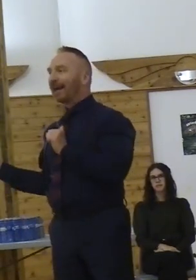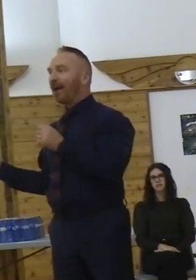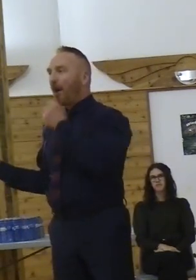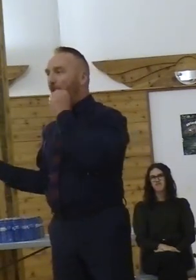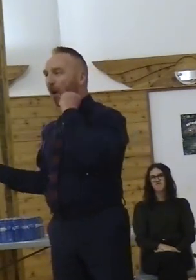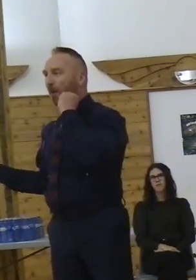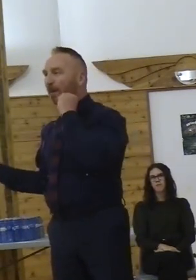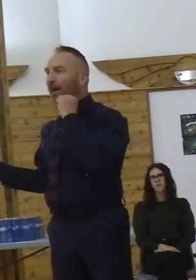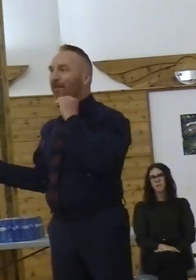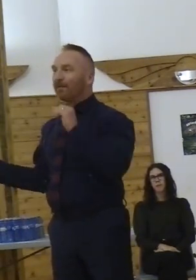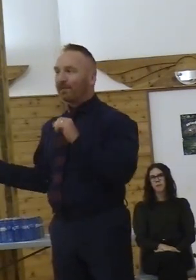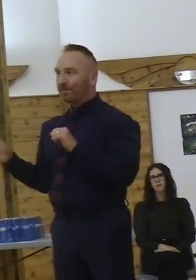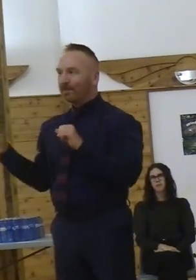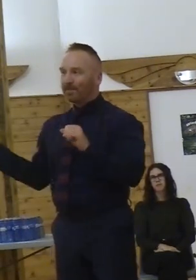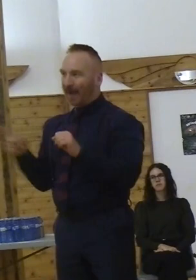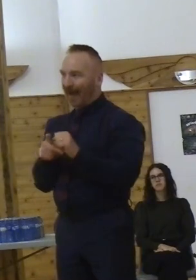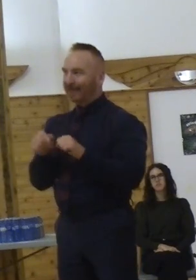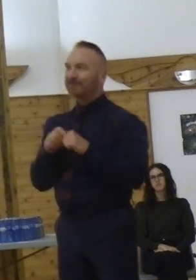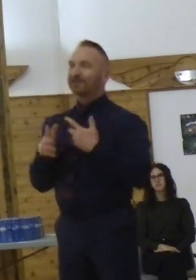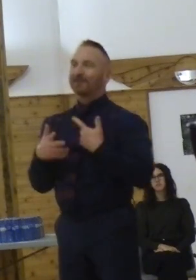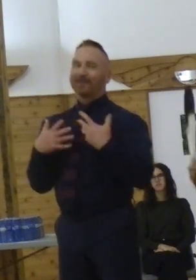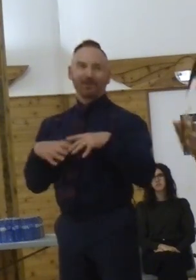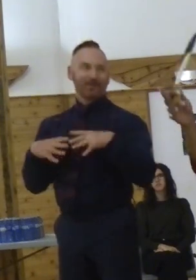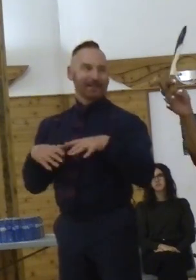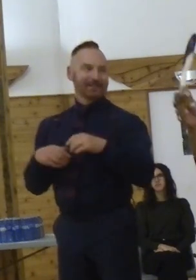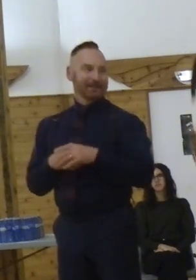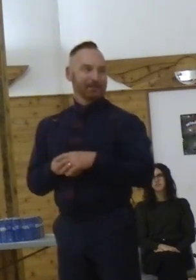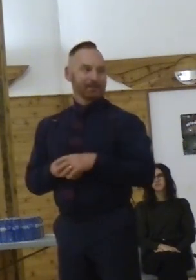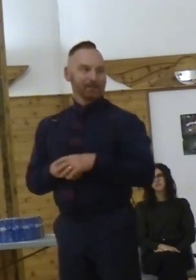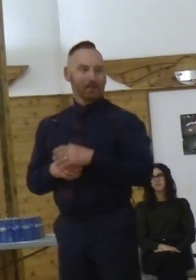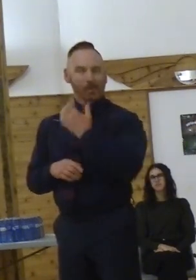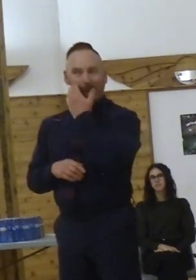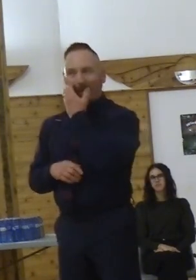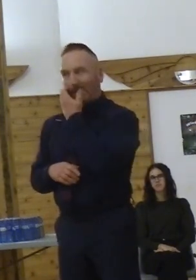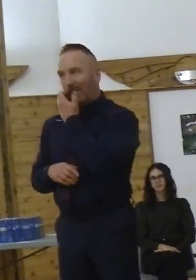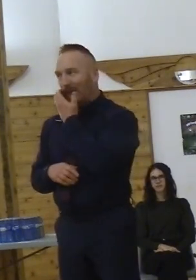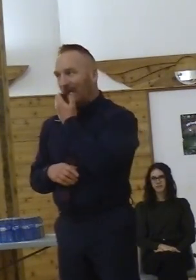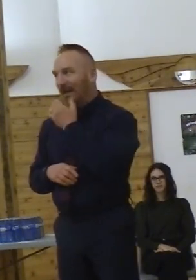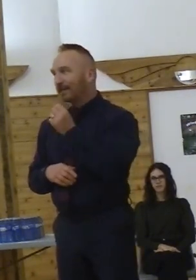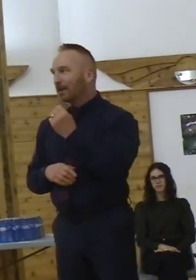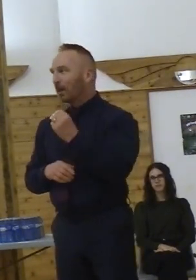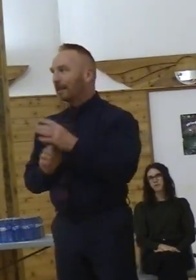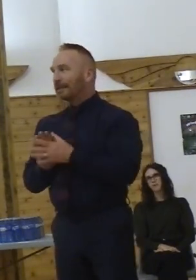And then I had to, I invited my friend that's sitting back there, I don't know if she wants